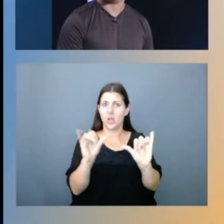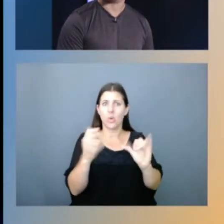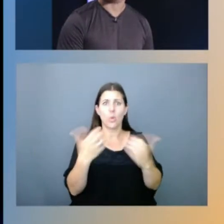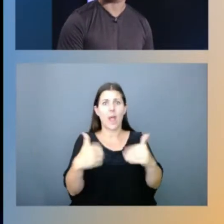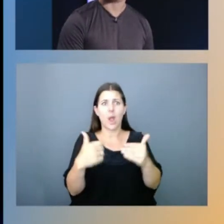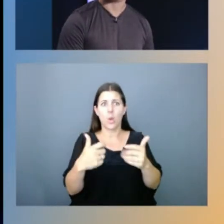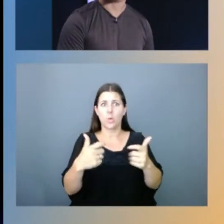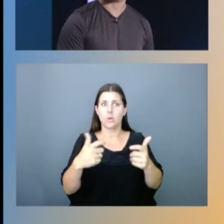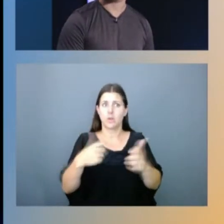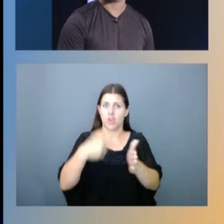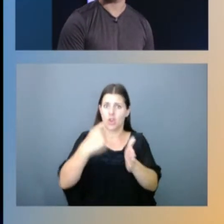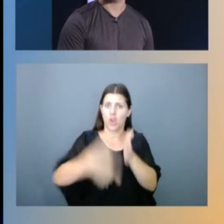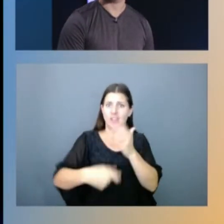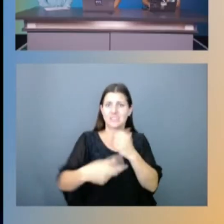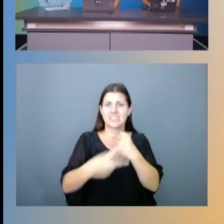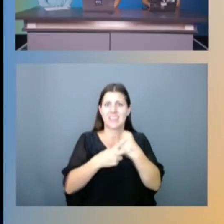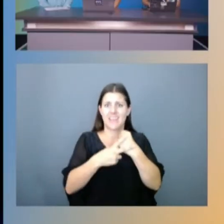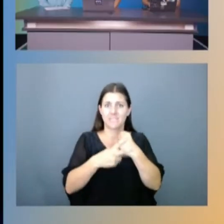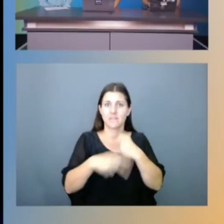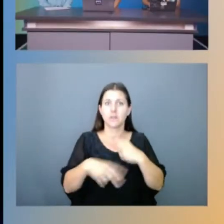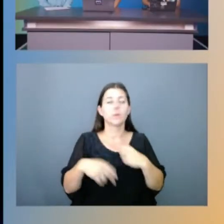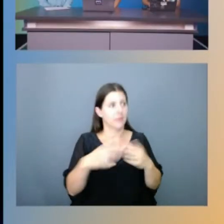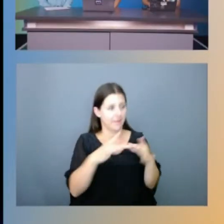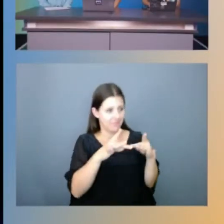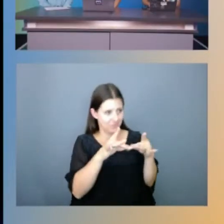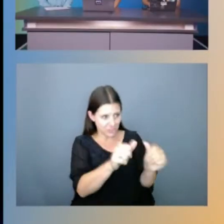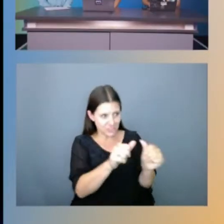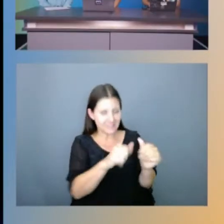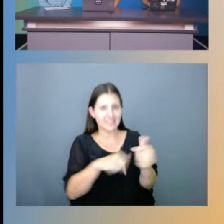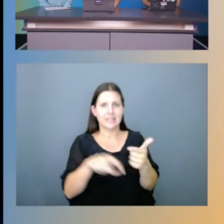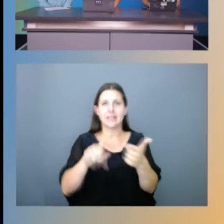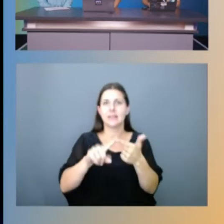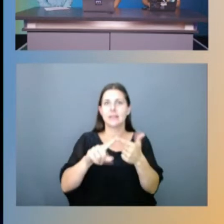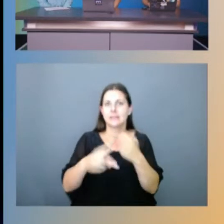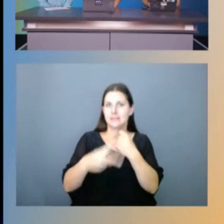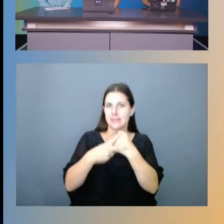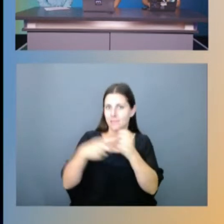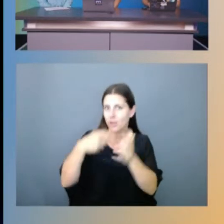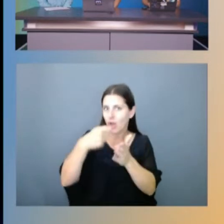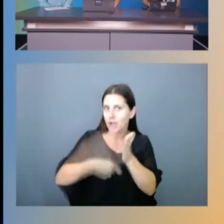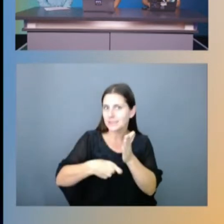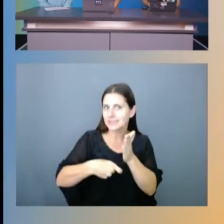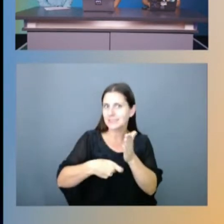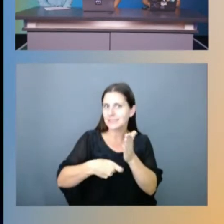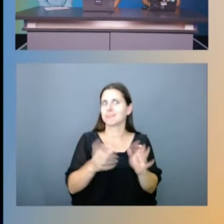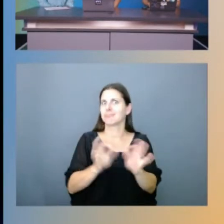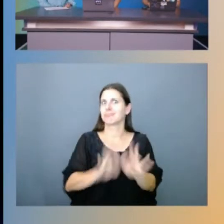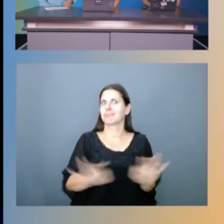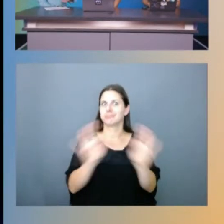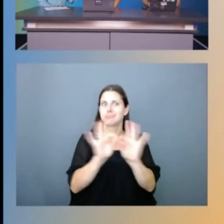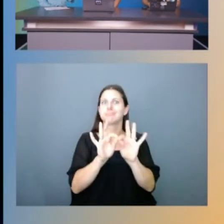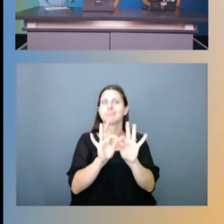Right, so efficiency and cost savings are key here. That is what we're driving with Inf1, right?